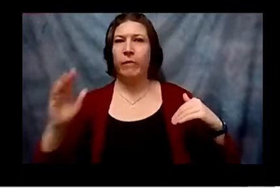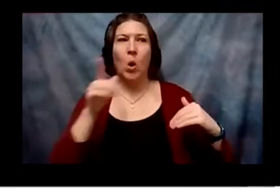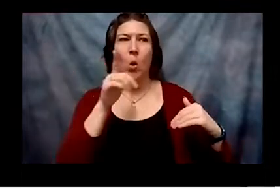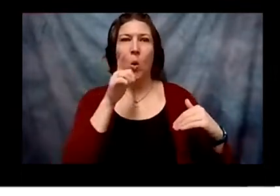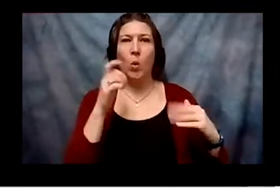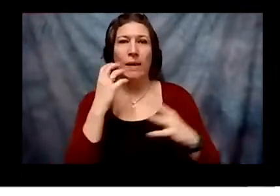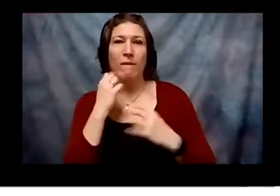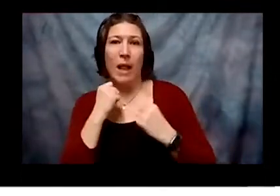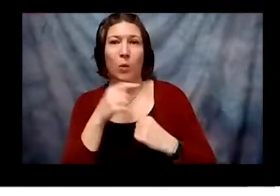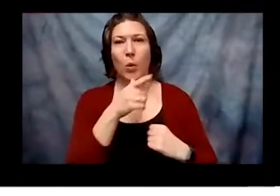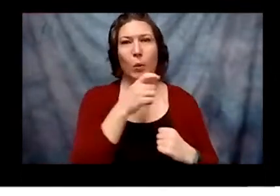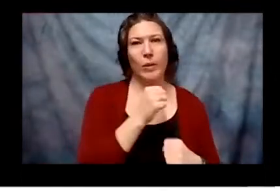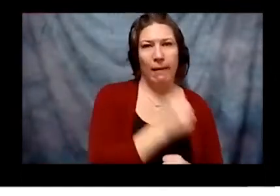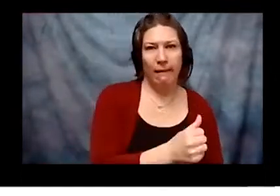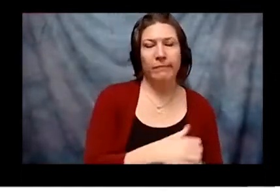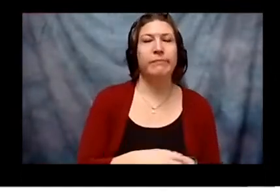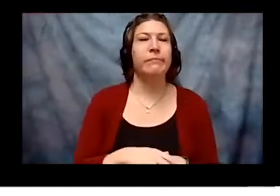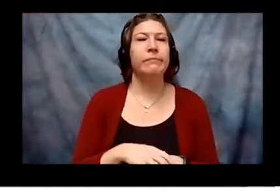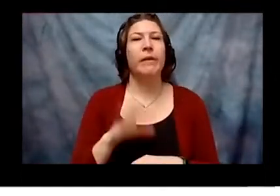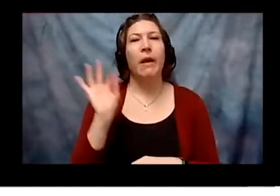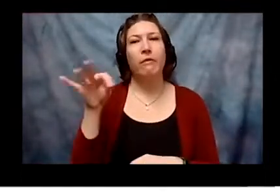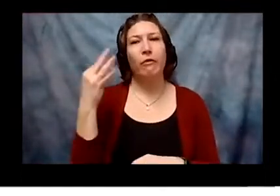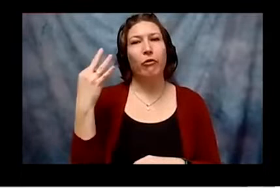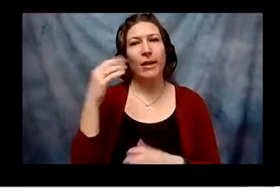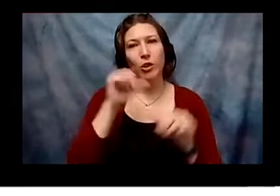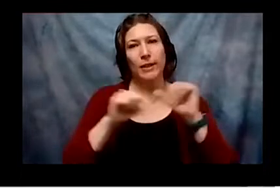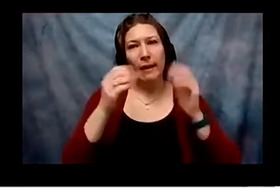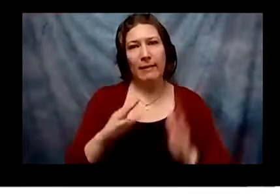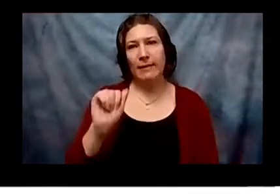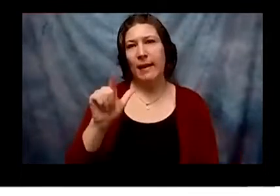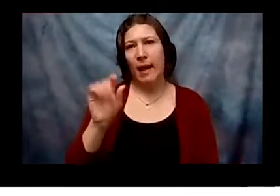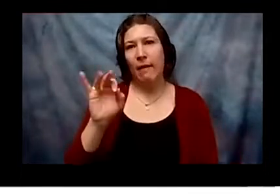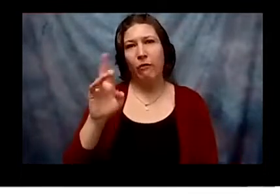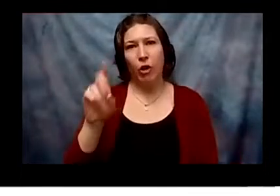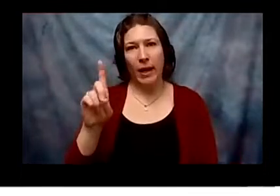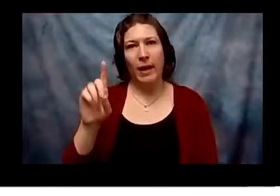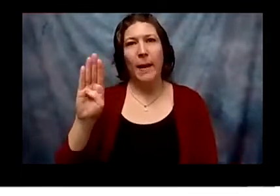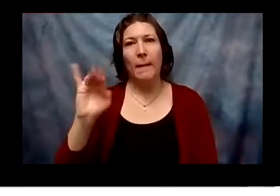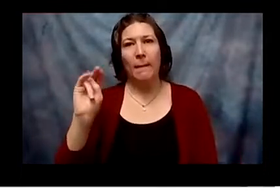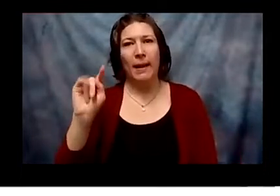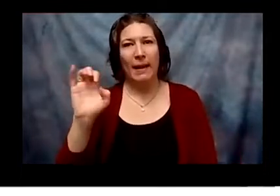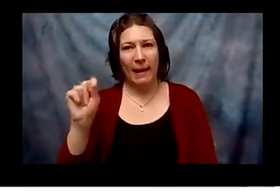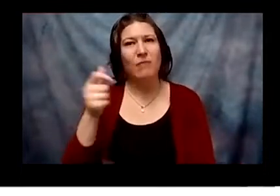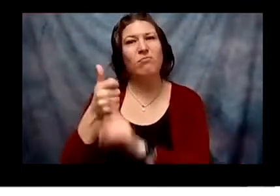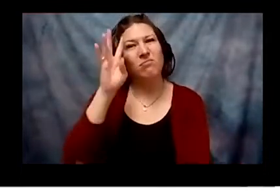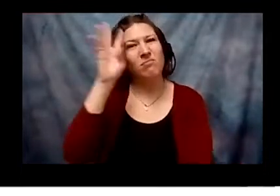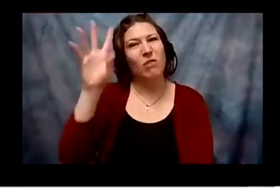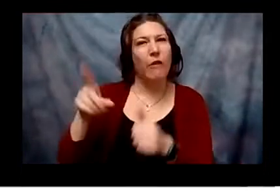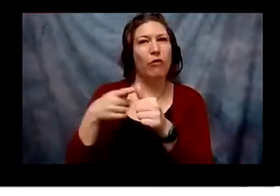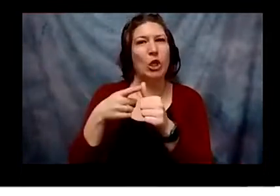A French scientist, Alfred Binet, developed the first intelligence test in 1905.